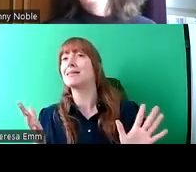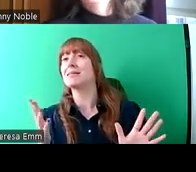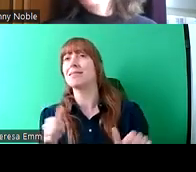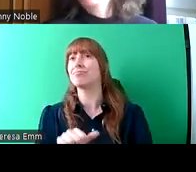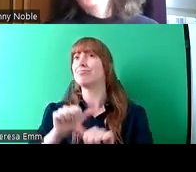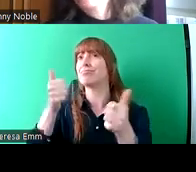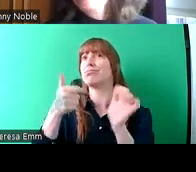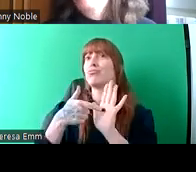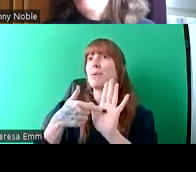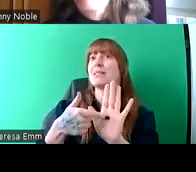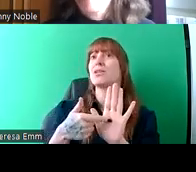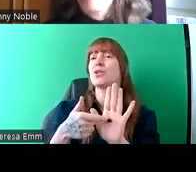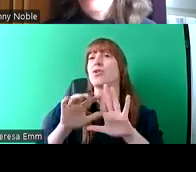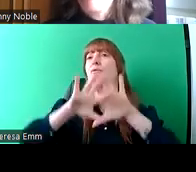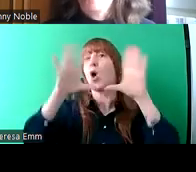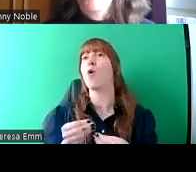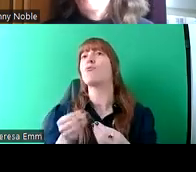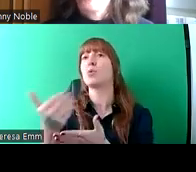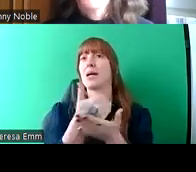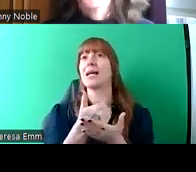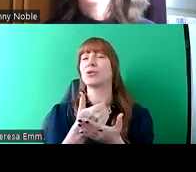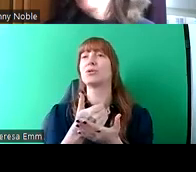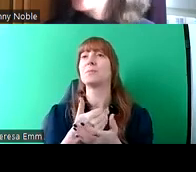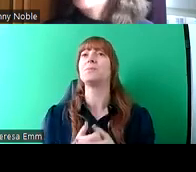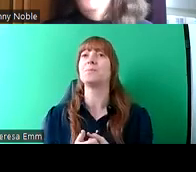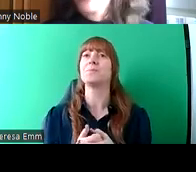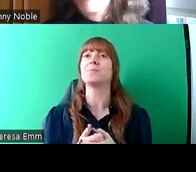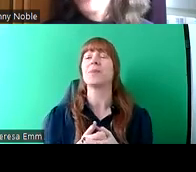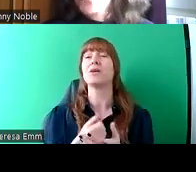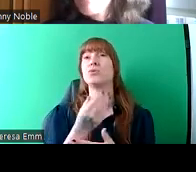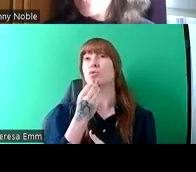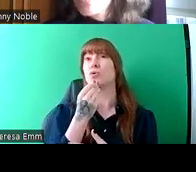the overall collection and it's just very useful for us to be able to loan them out